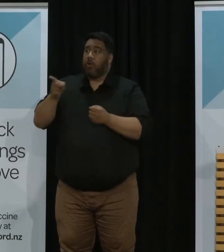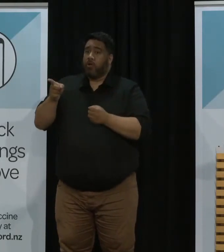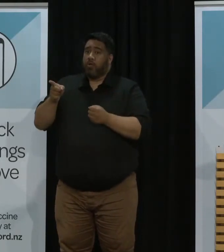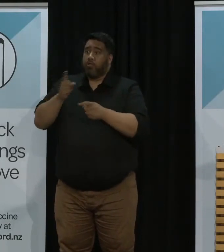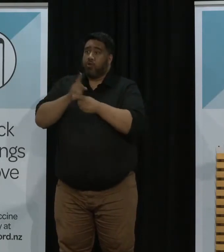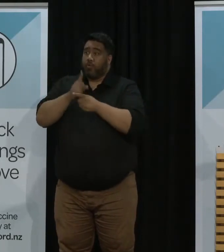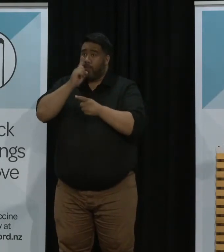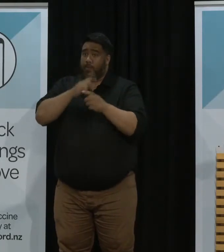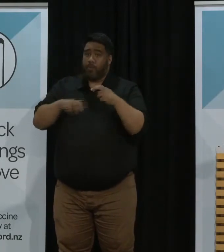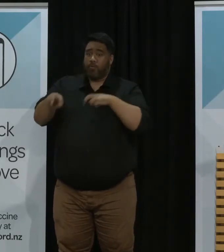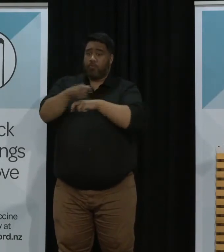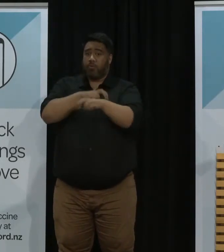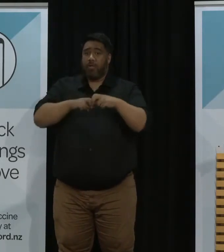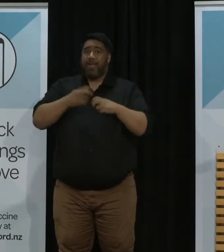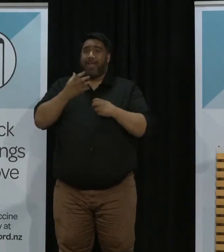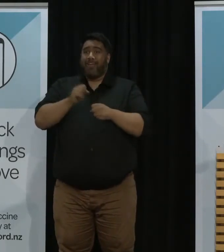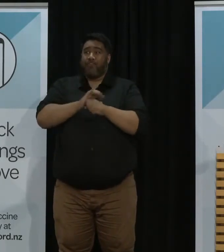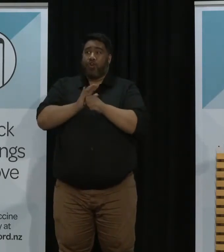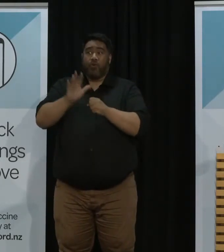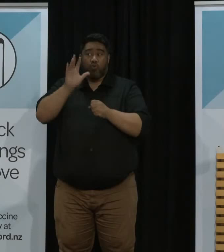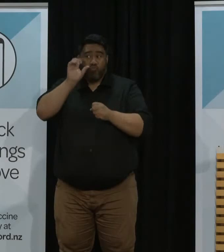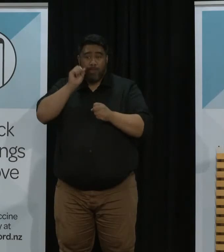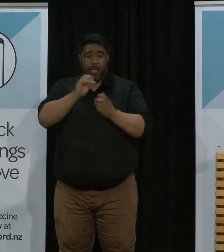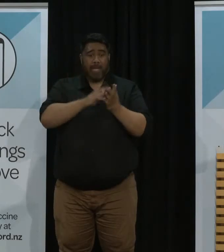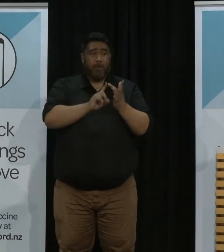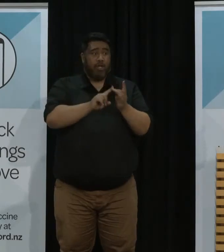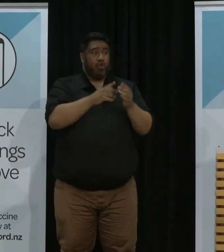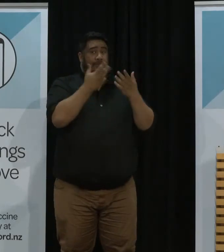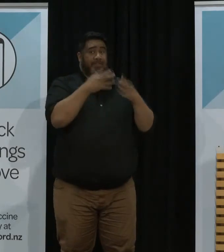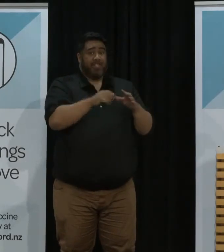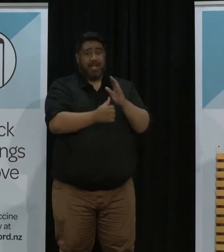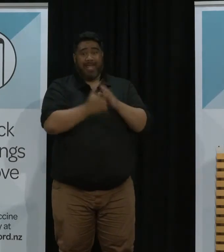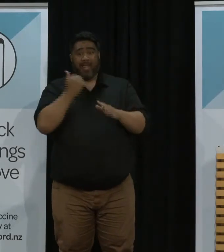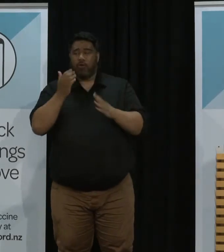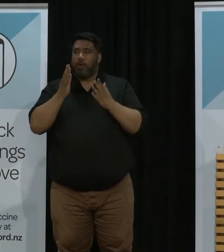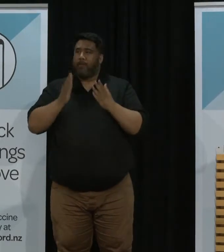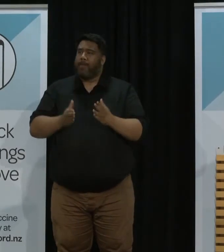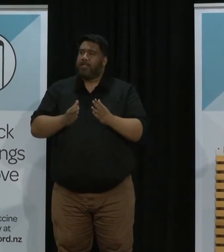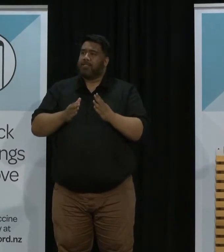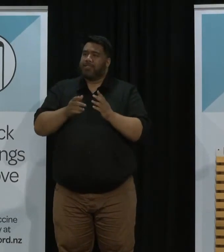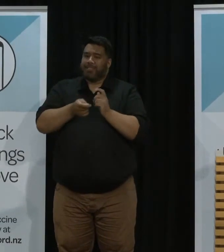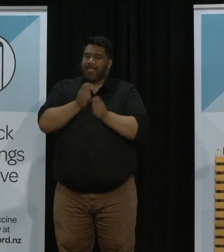tracing, isolation and support of them. Into but it is quite different...